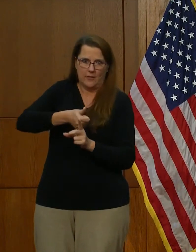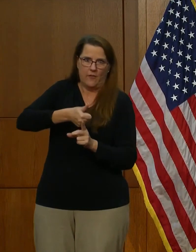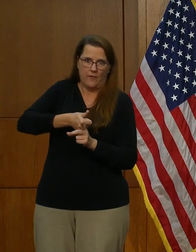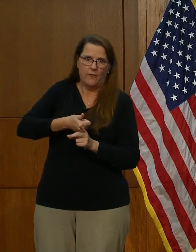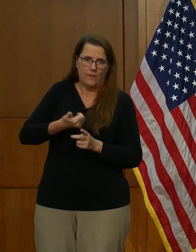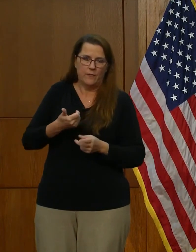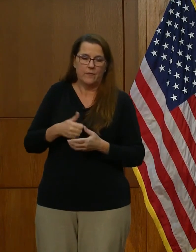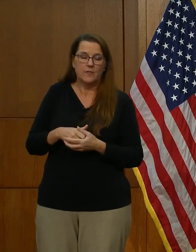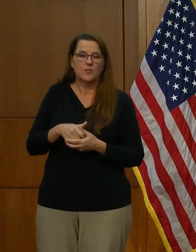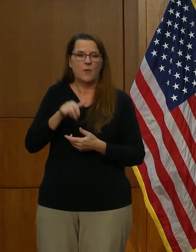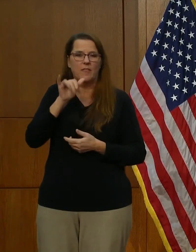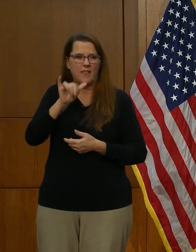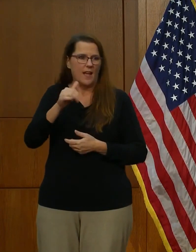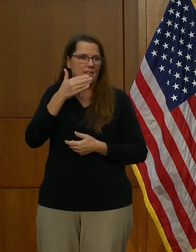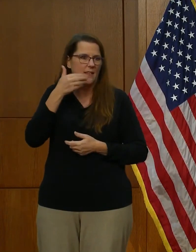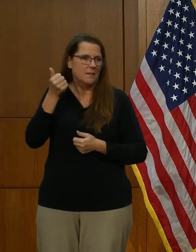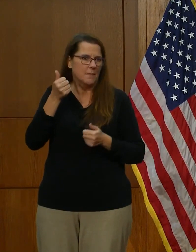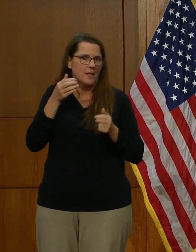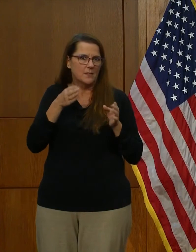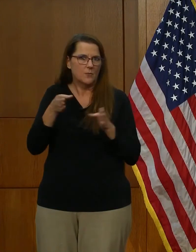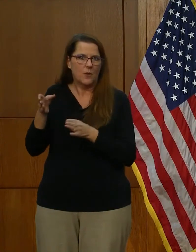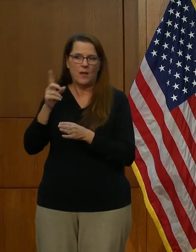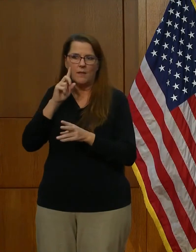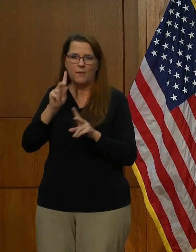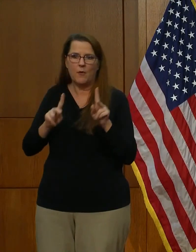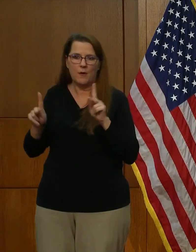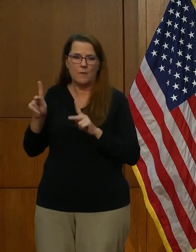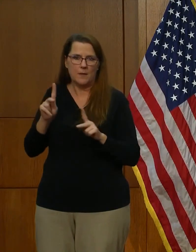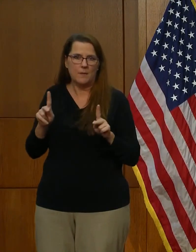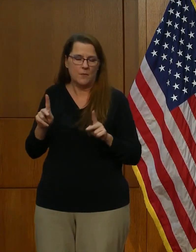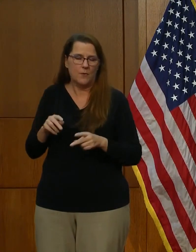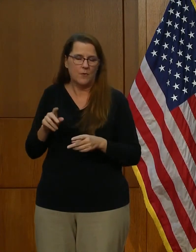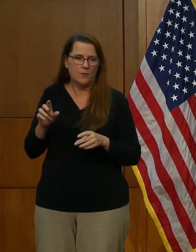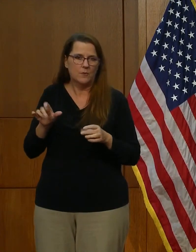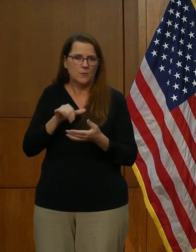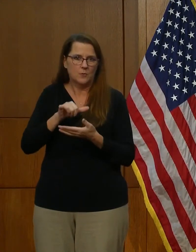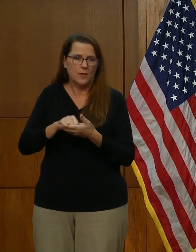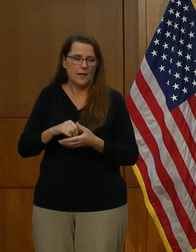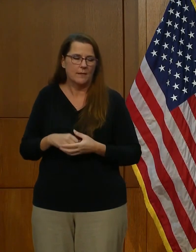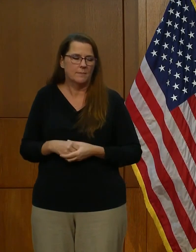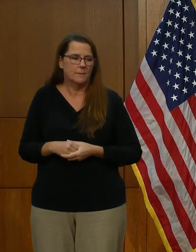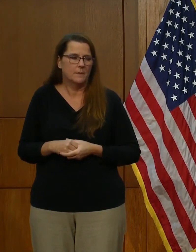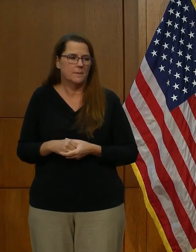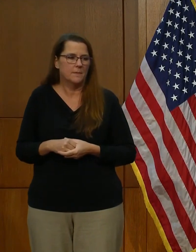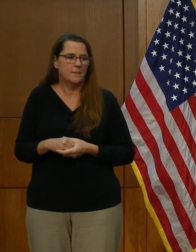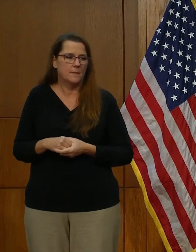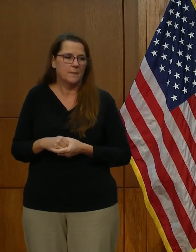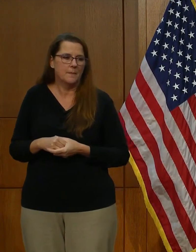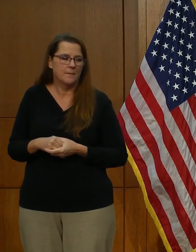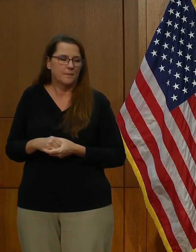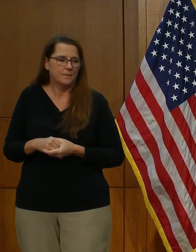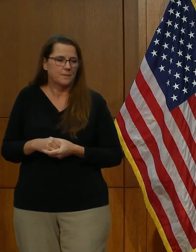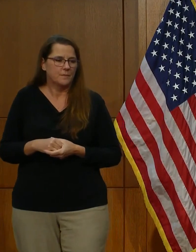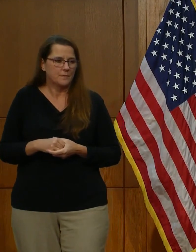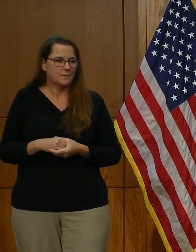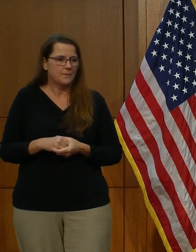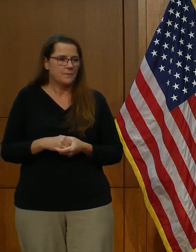TO THE ADMINISTRATION. OF THE VACCINE, SO THAT WOULD BE THE